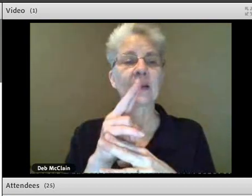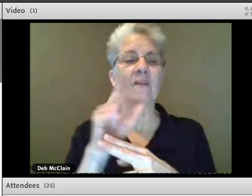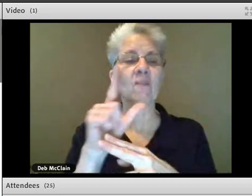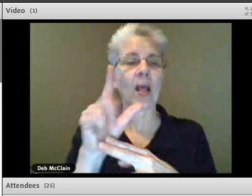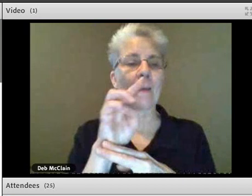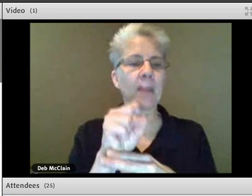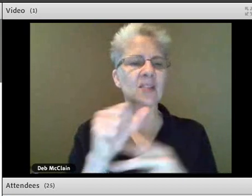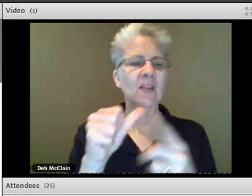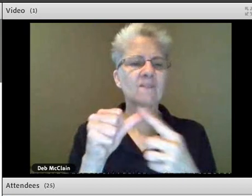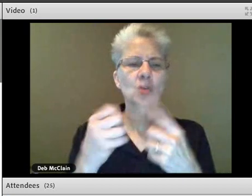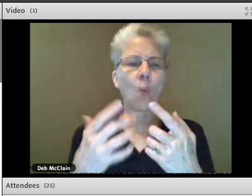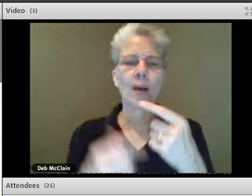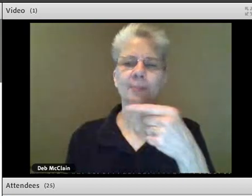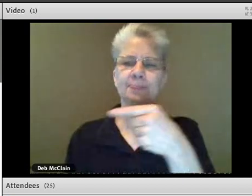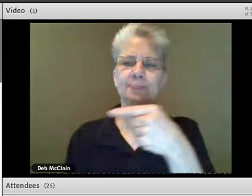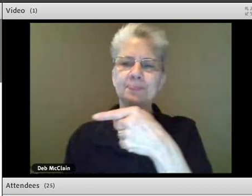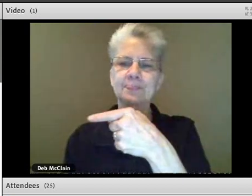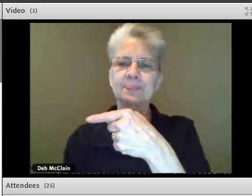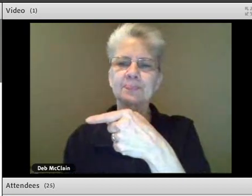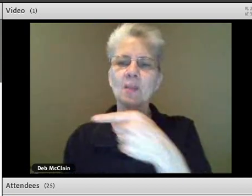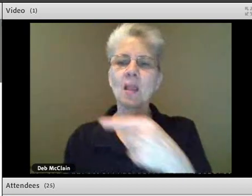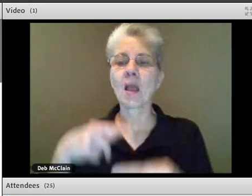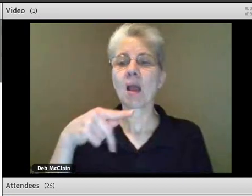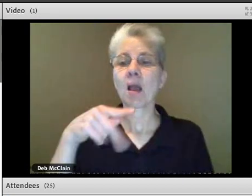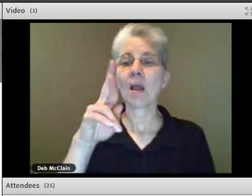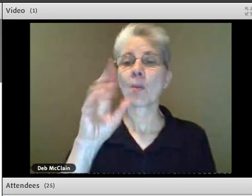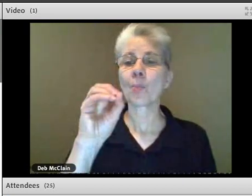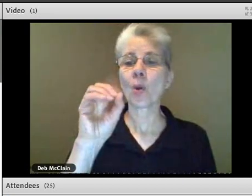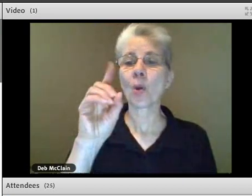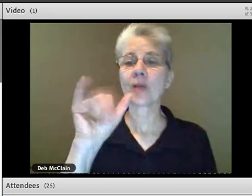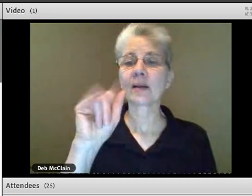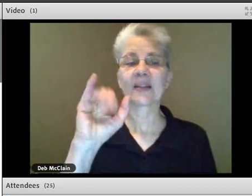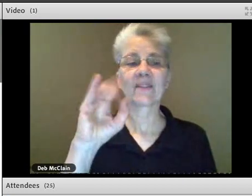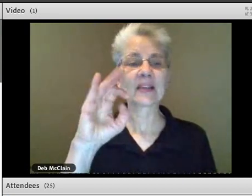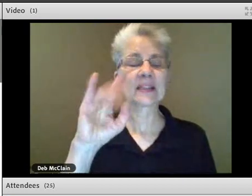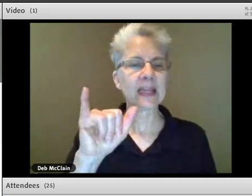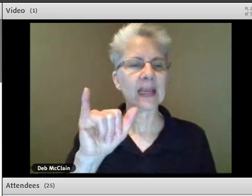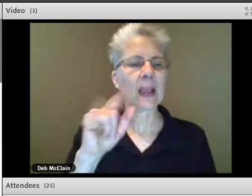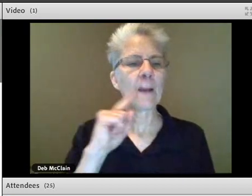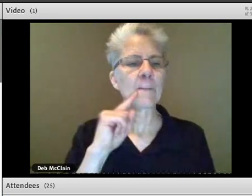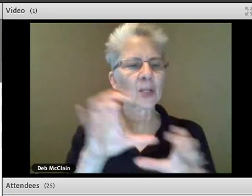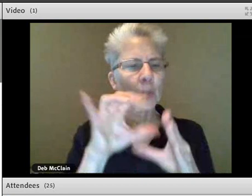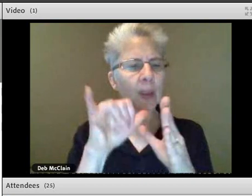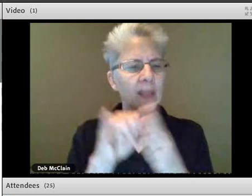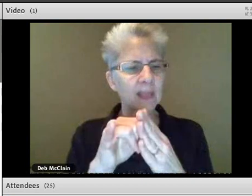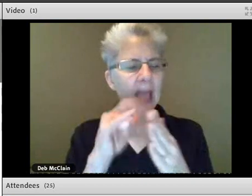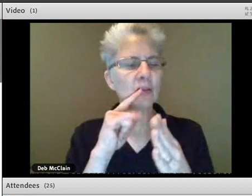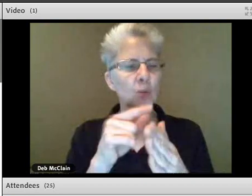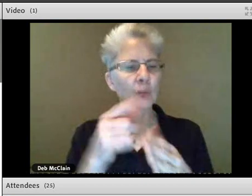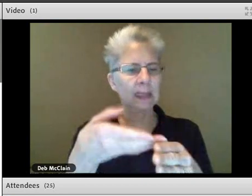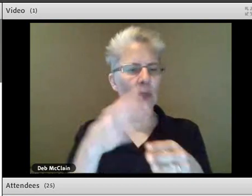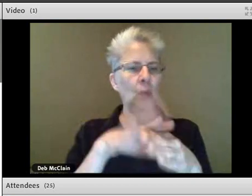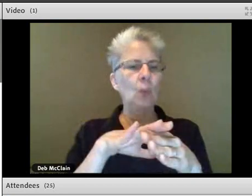and the first and most obvious is productivity. By implementing a learning management system, you can increase employee productivity